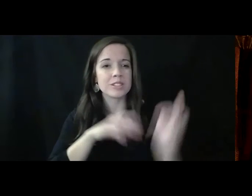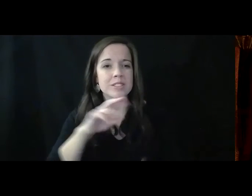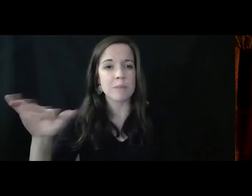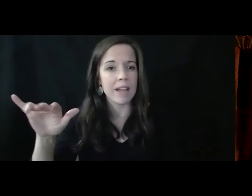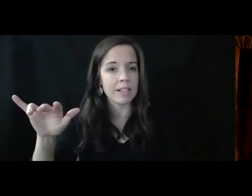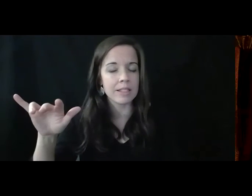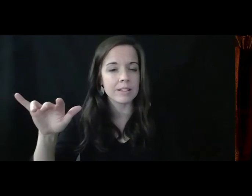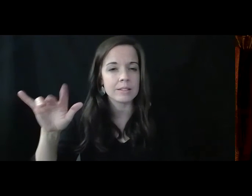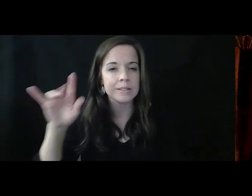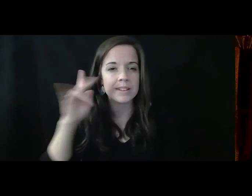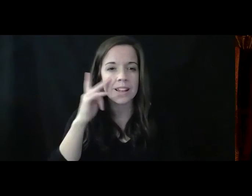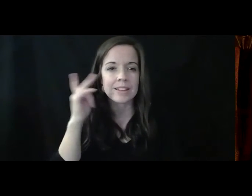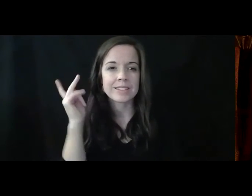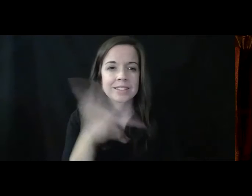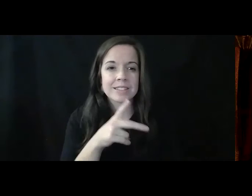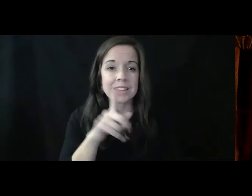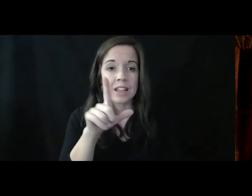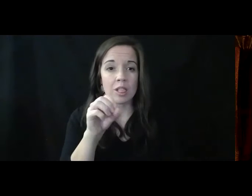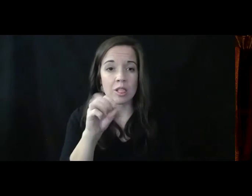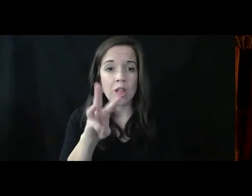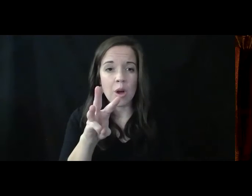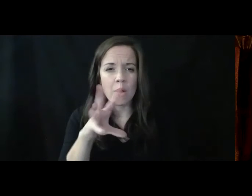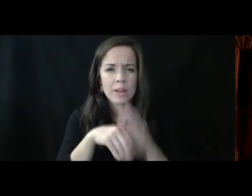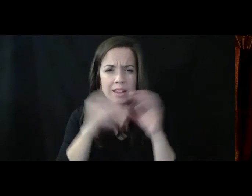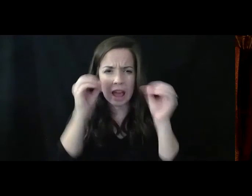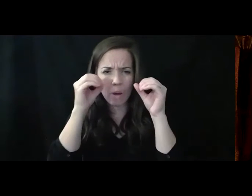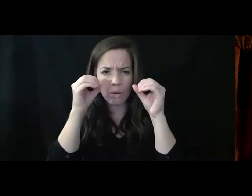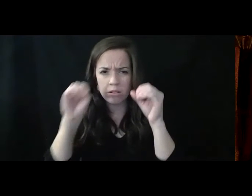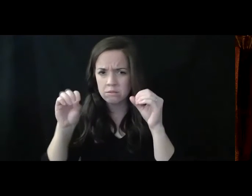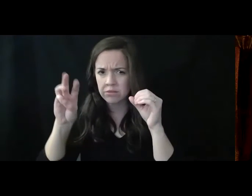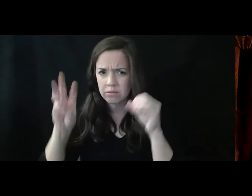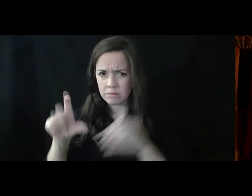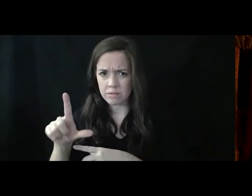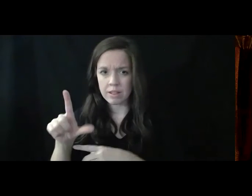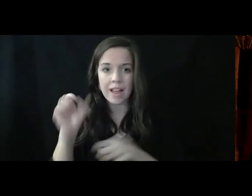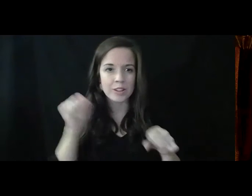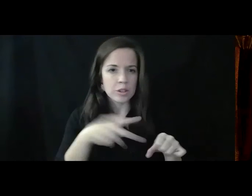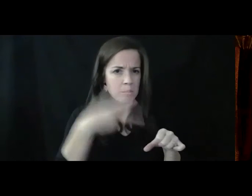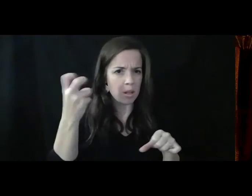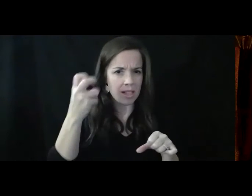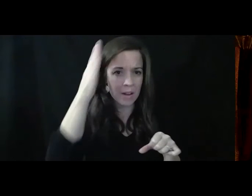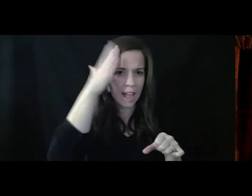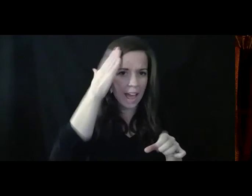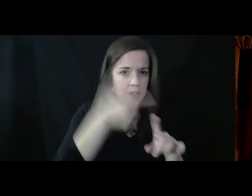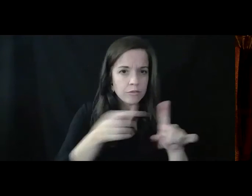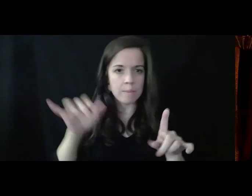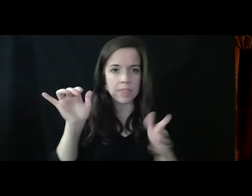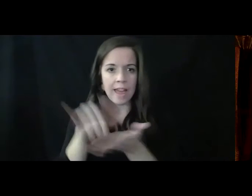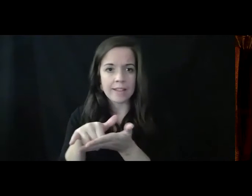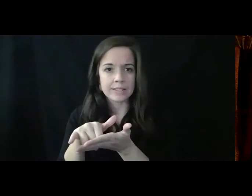low in owl, I could pull the hat out of that, and in the word wand find another hidden and.